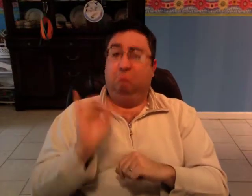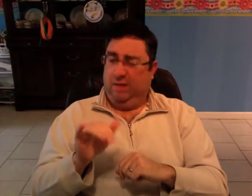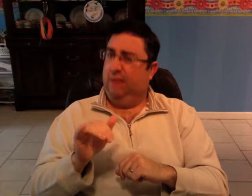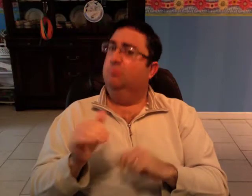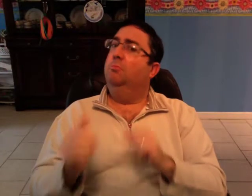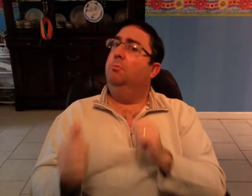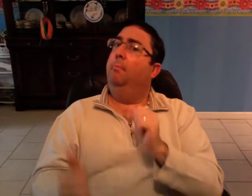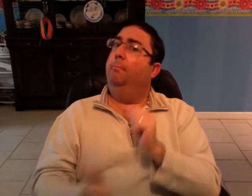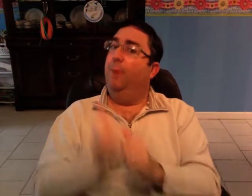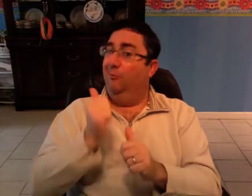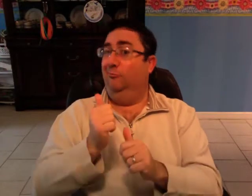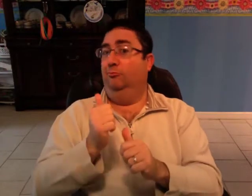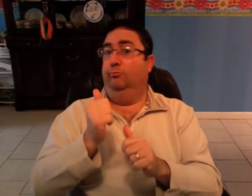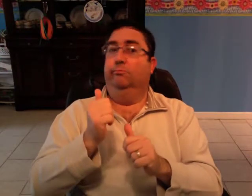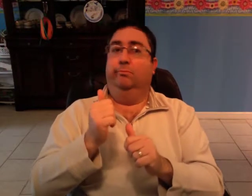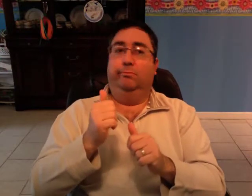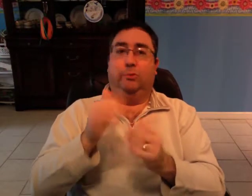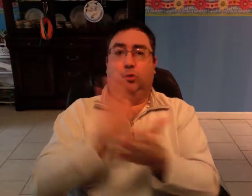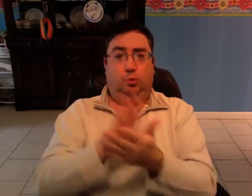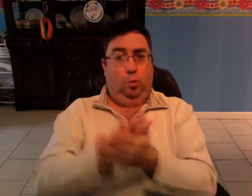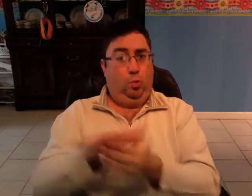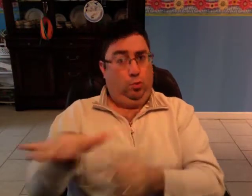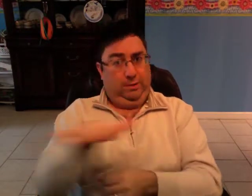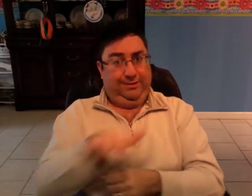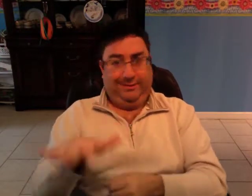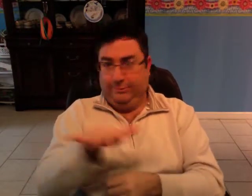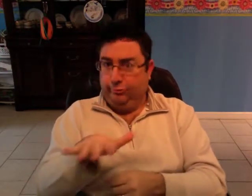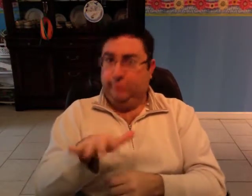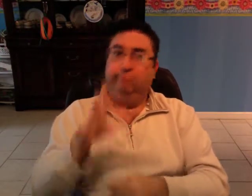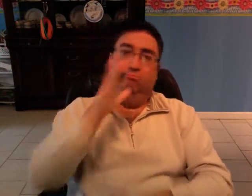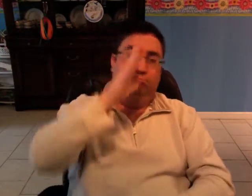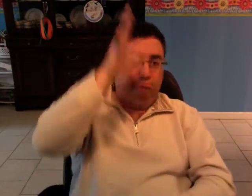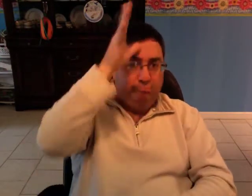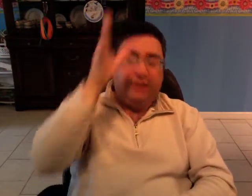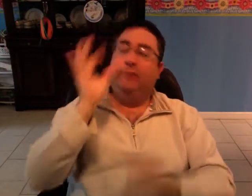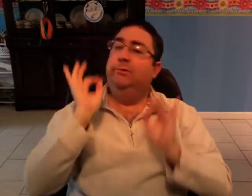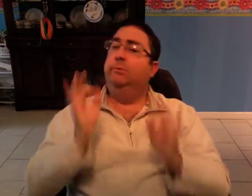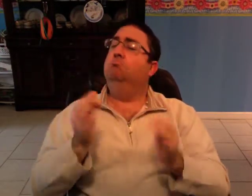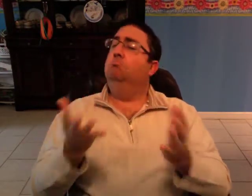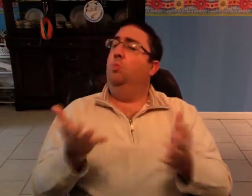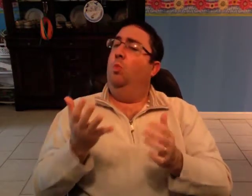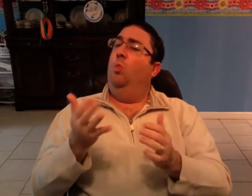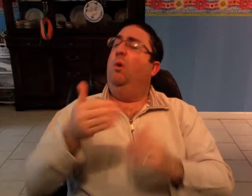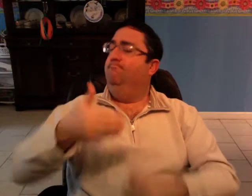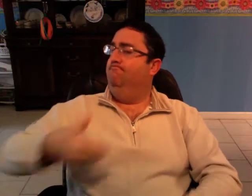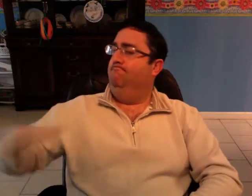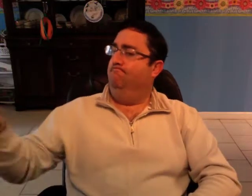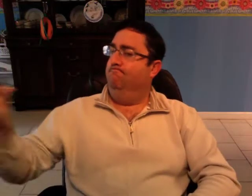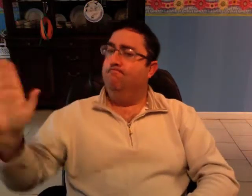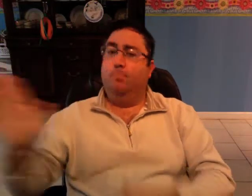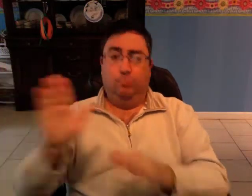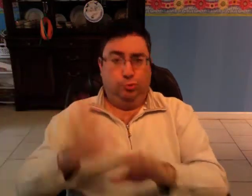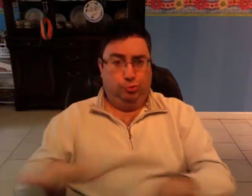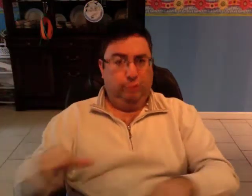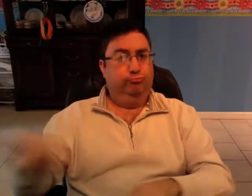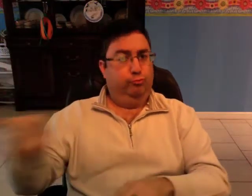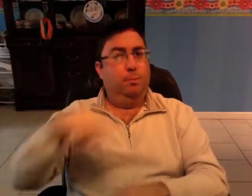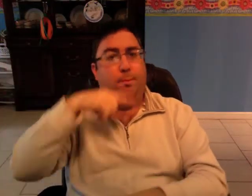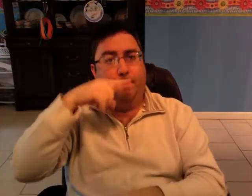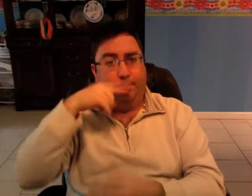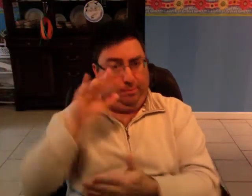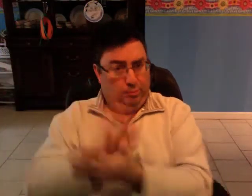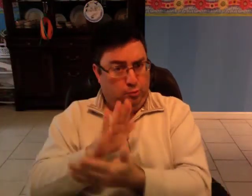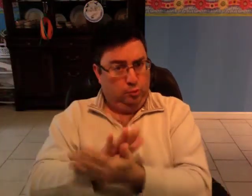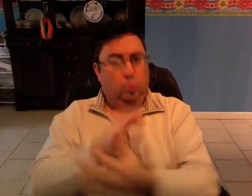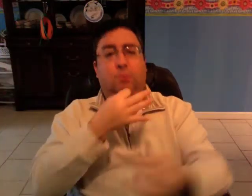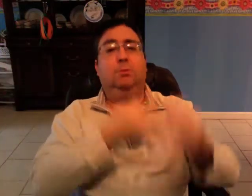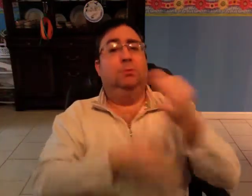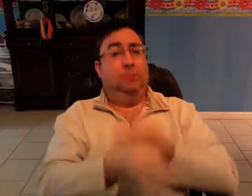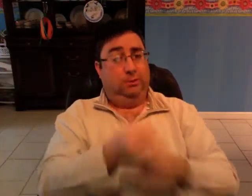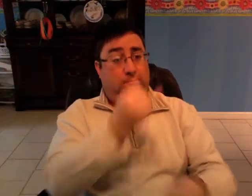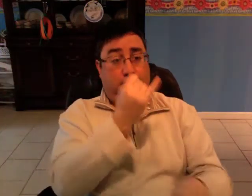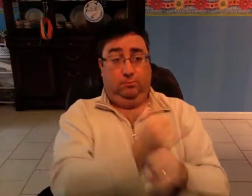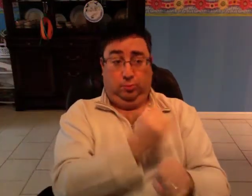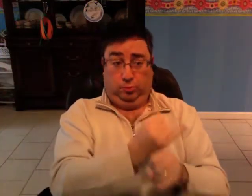Most school districts and parents have chosen to send their Deaf children to public schools instead of schools for the Deaf.